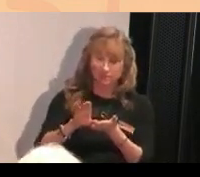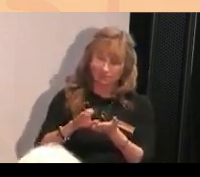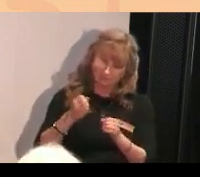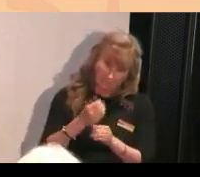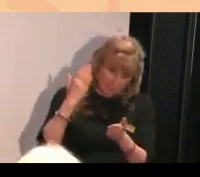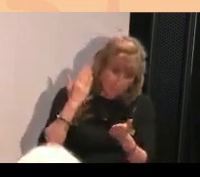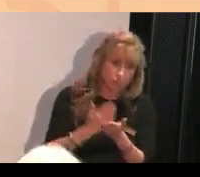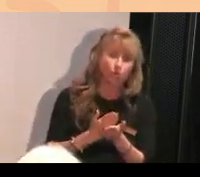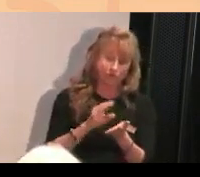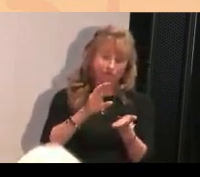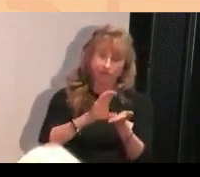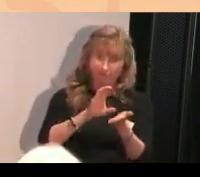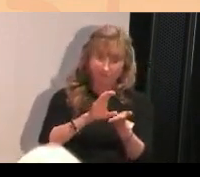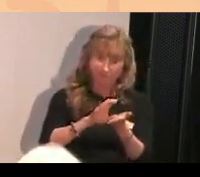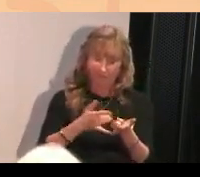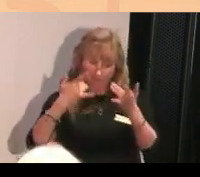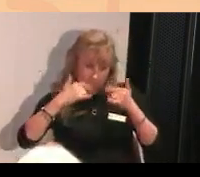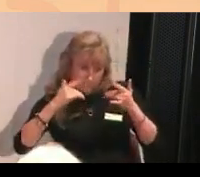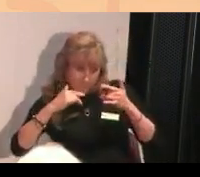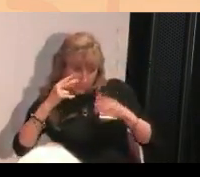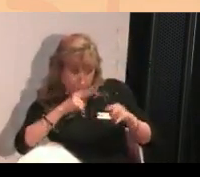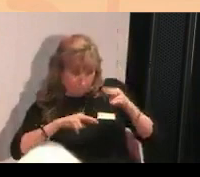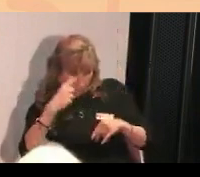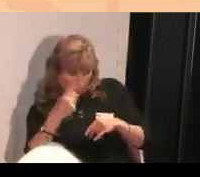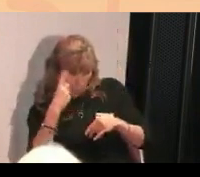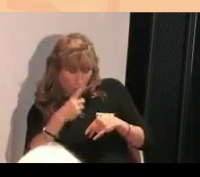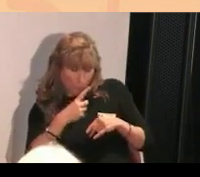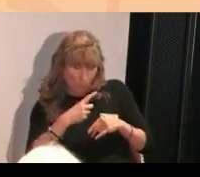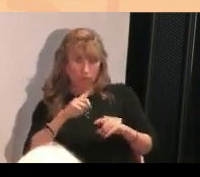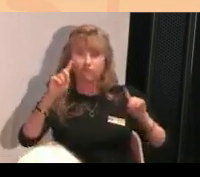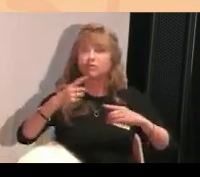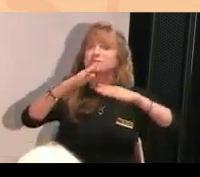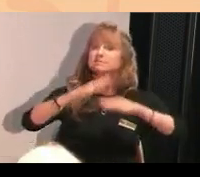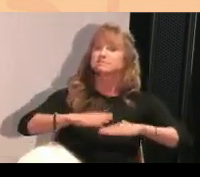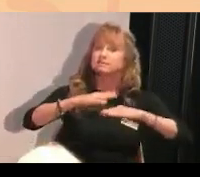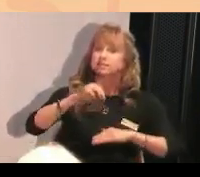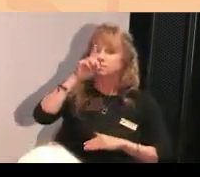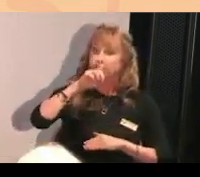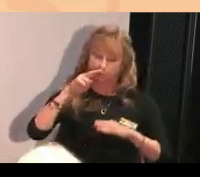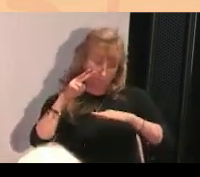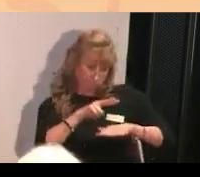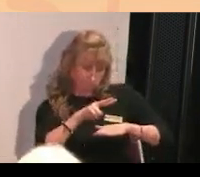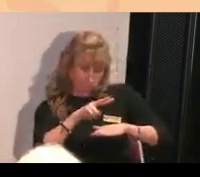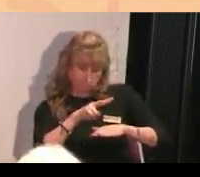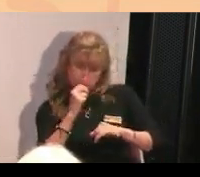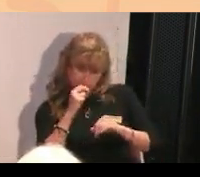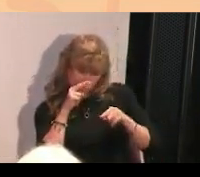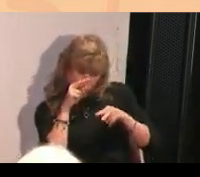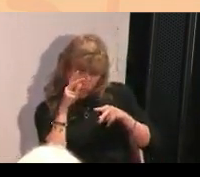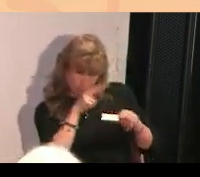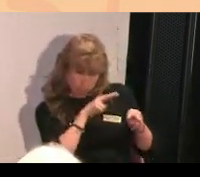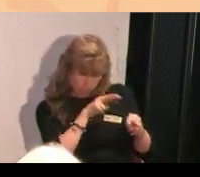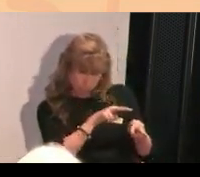assessed wholly by First Nation peer assessors and Industry experts the council recognizes